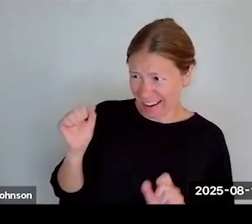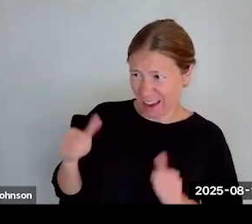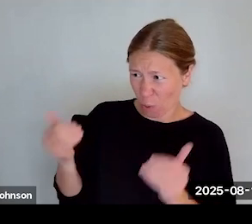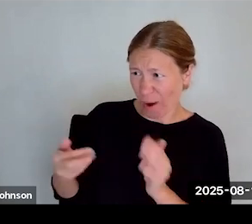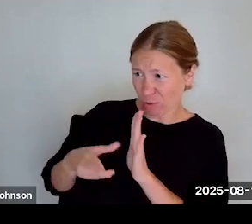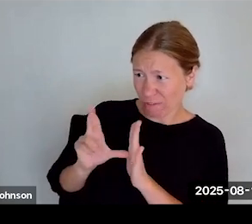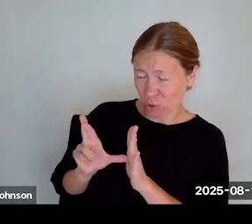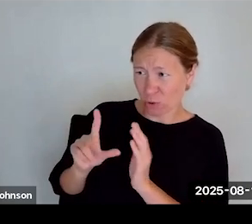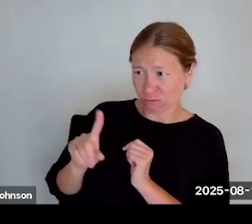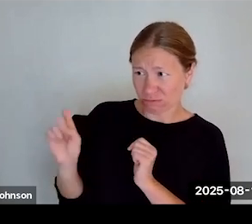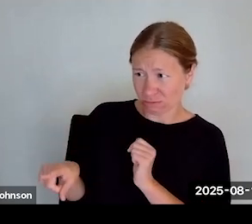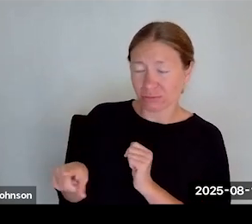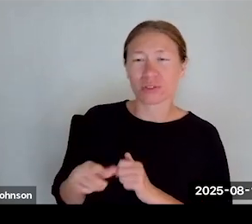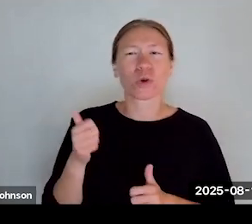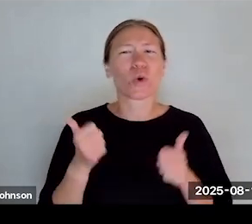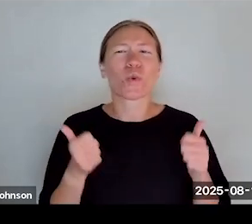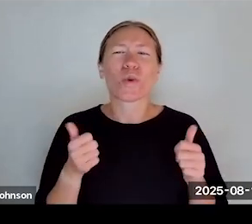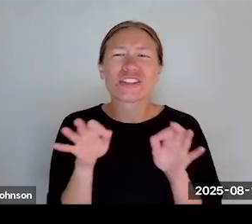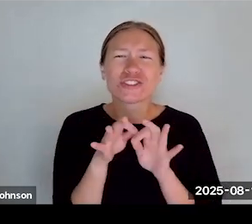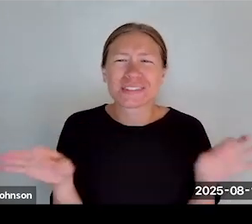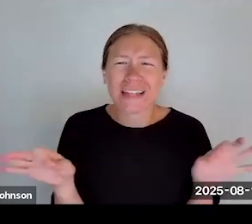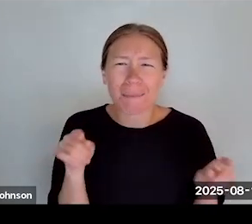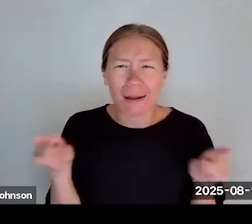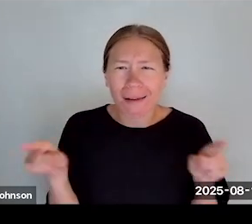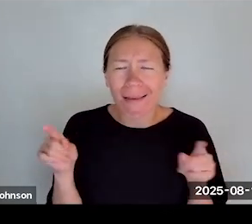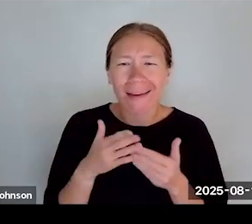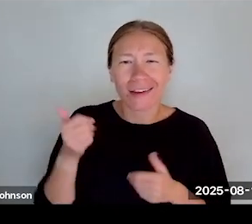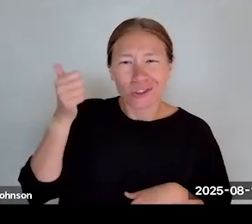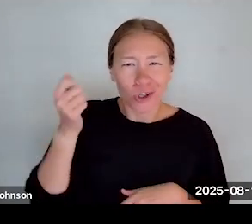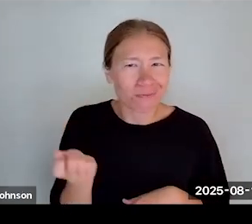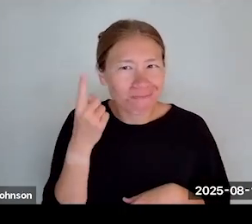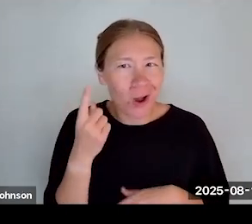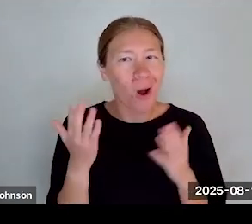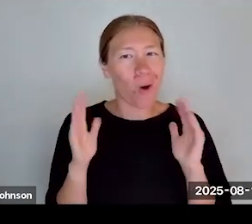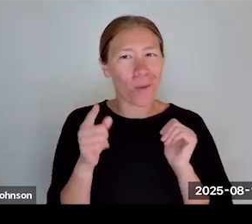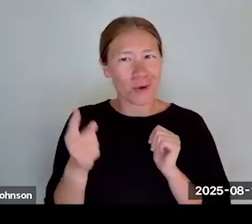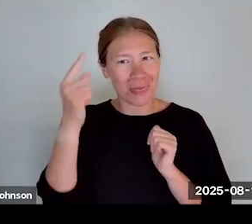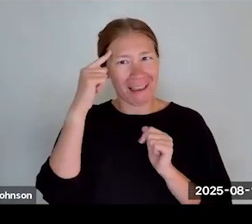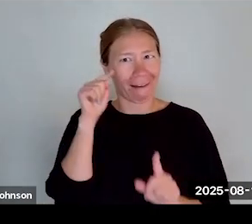Which of these two statements was easier to understand? Hopefully you're all thinking it's that first statement.